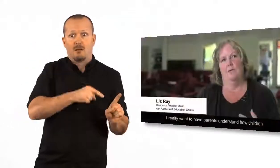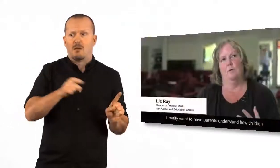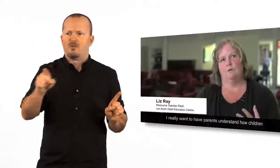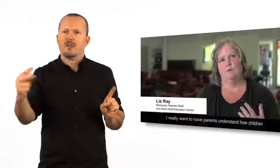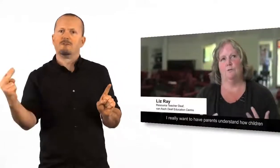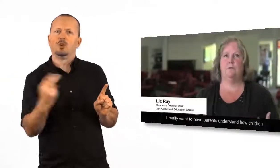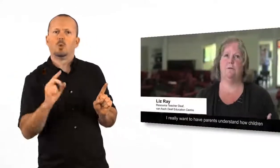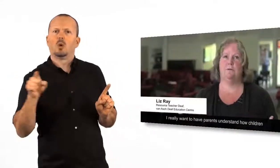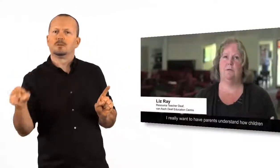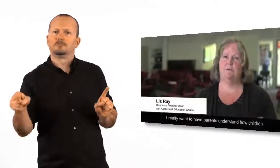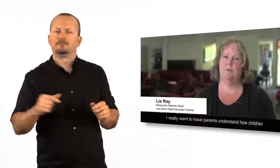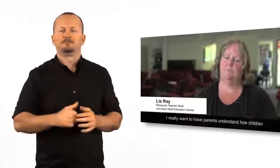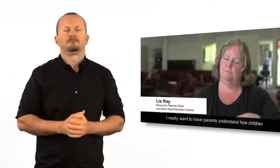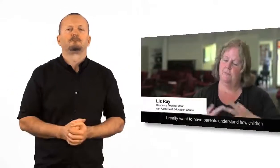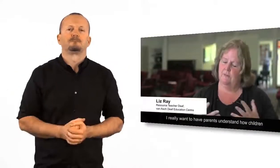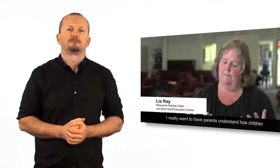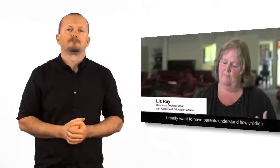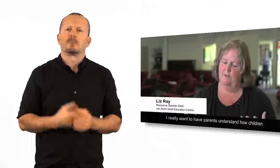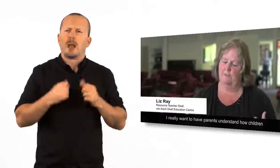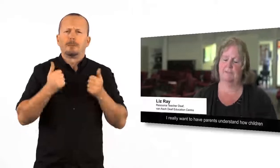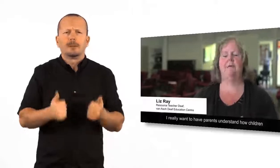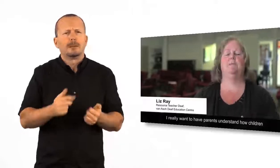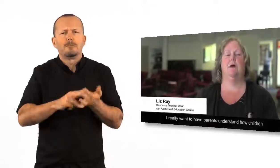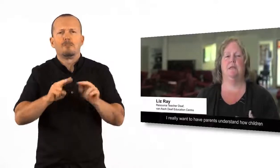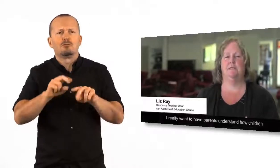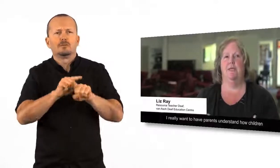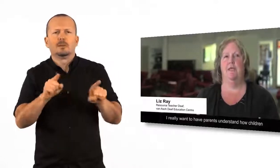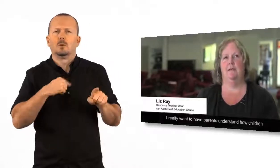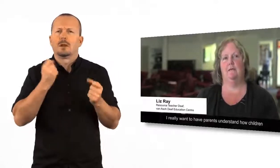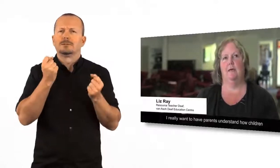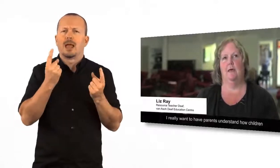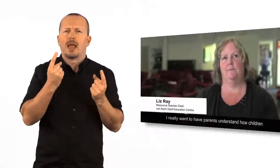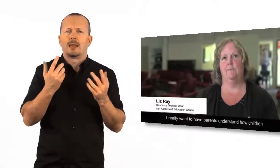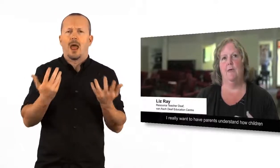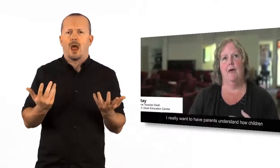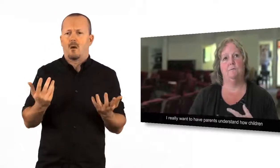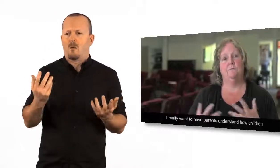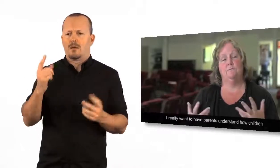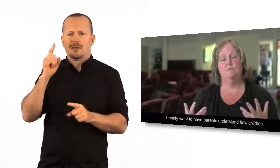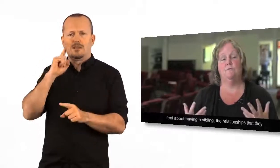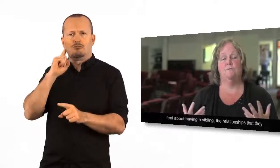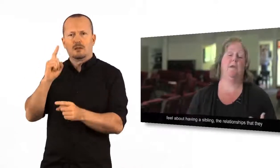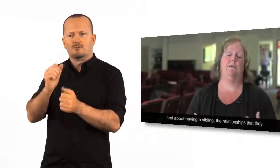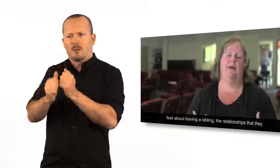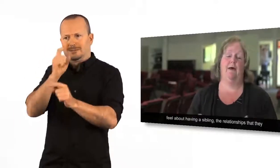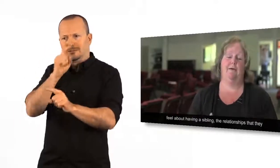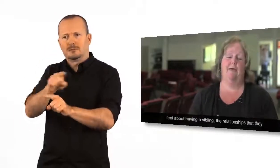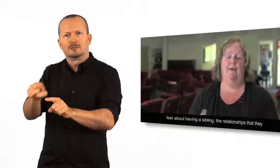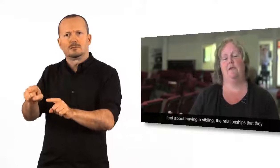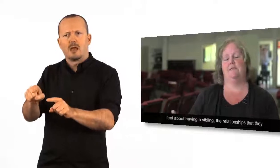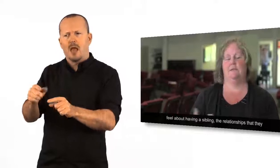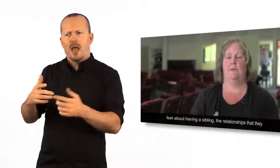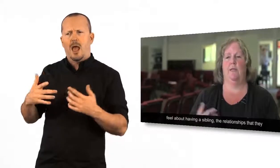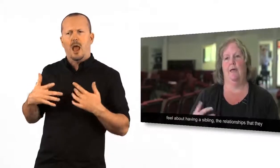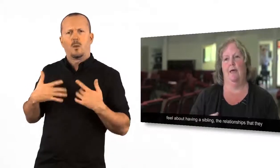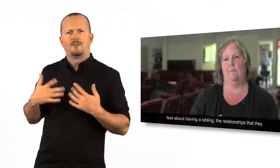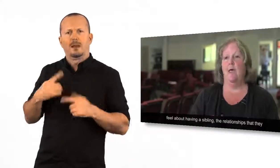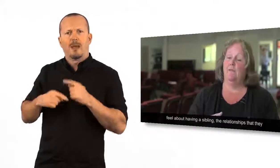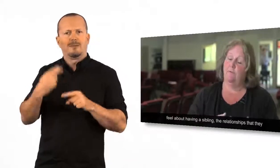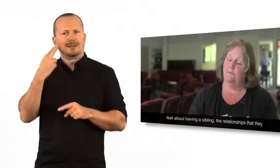I really want to have parents understand how children feel about having a sibling, the